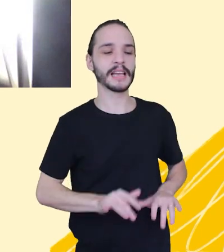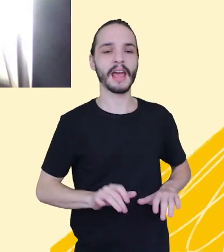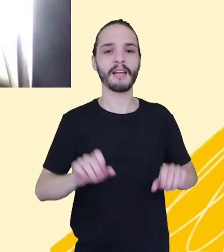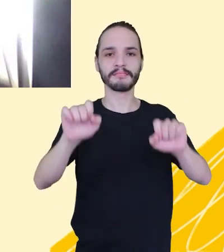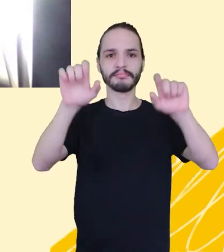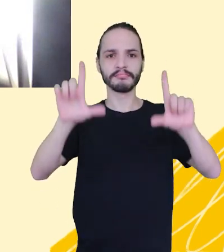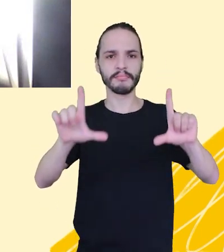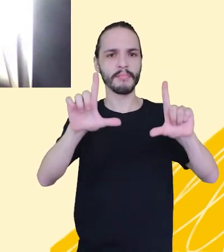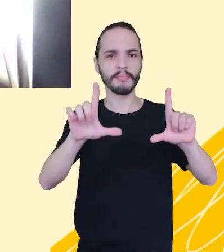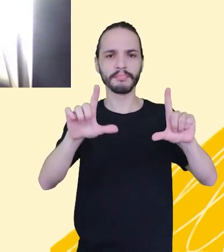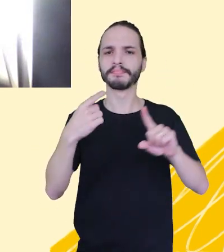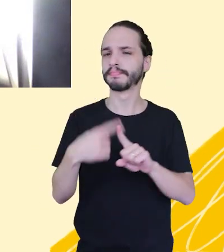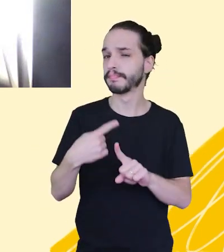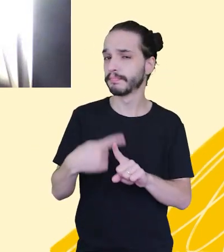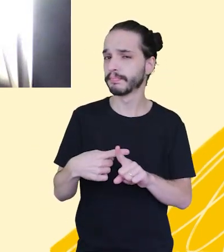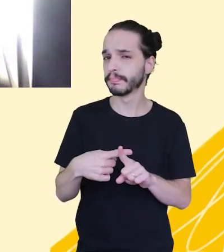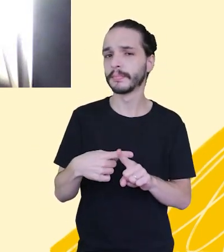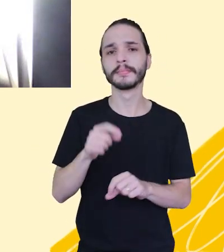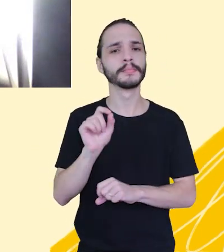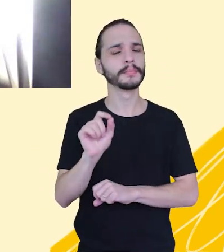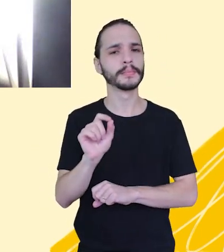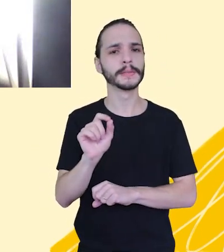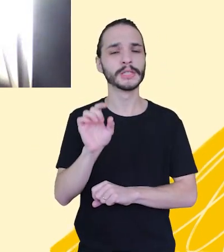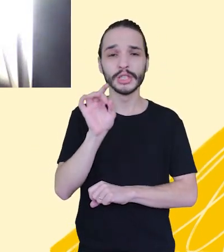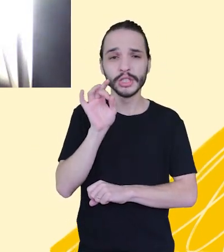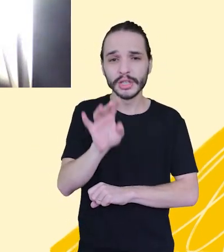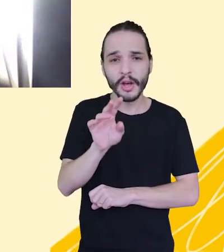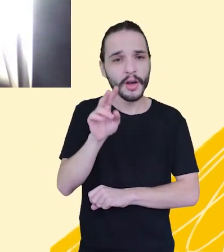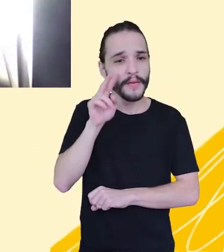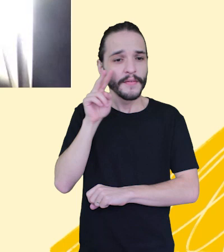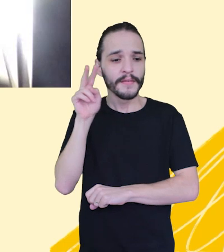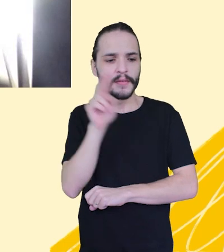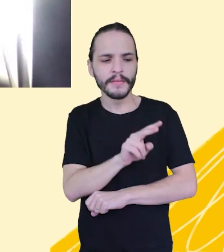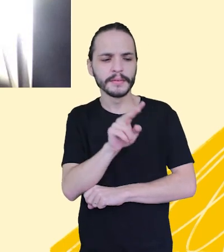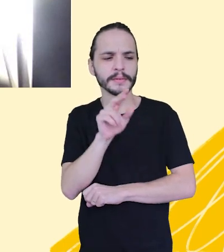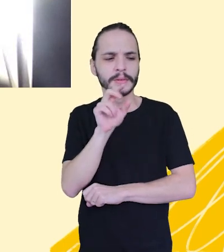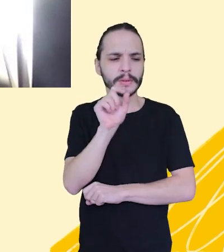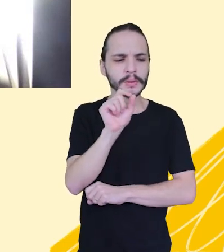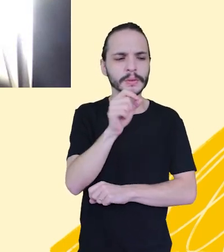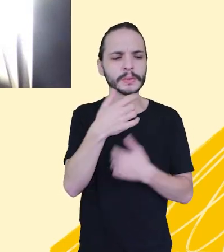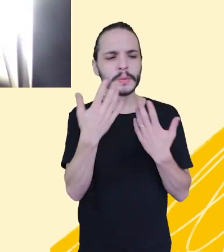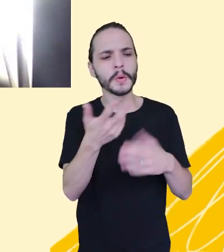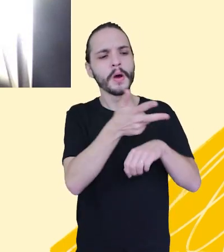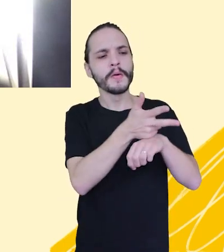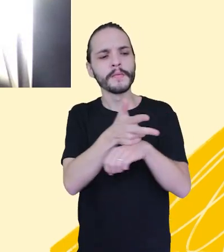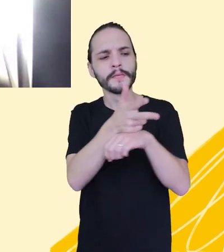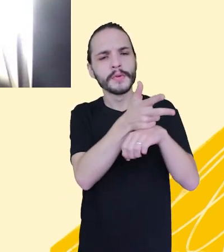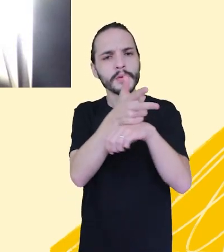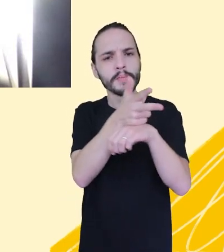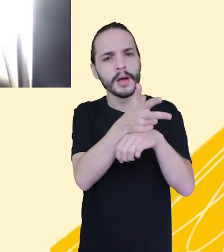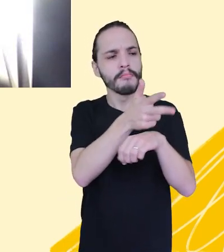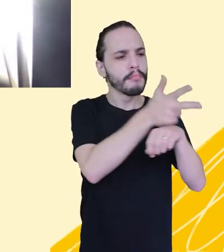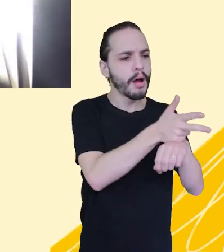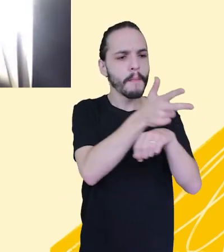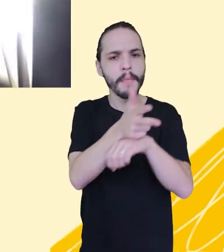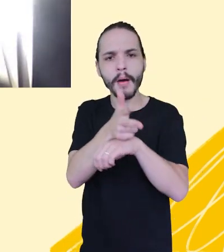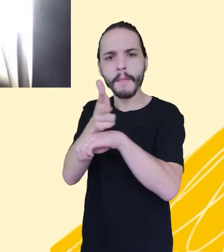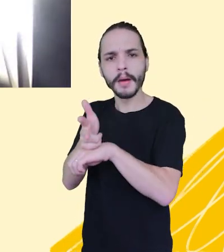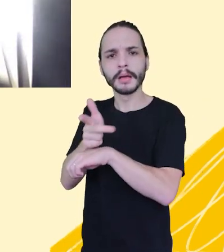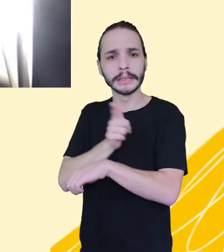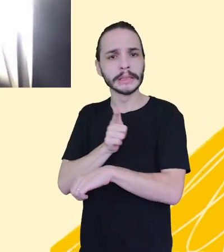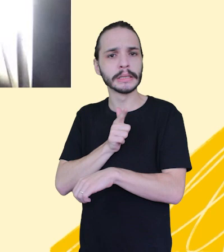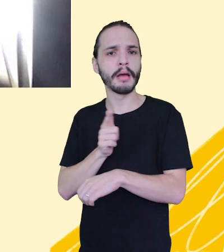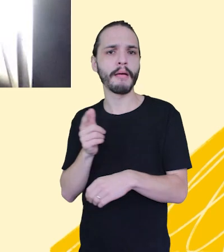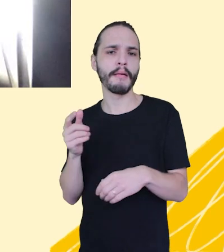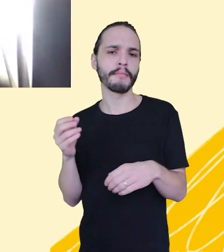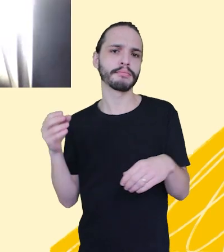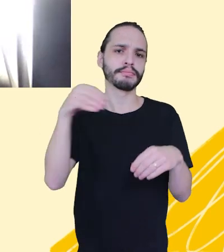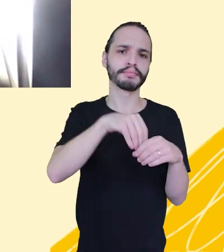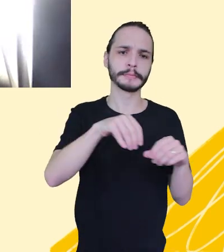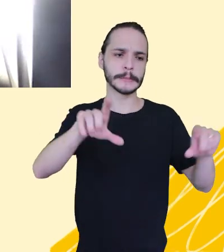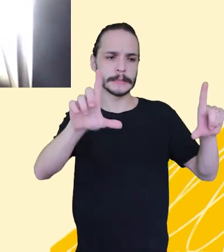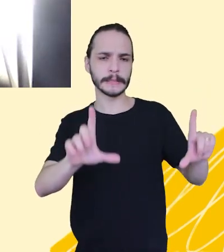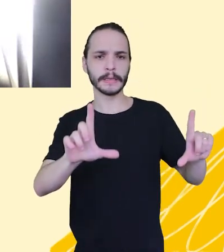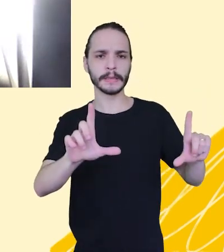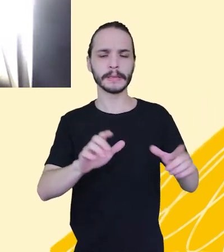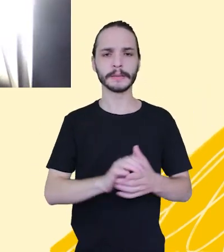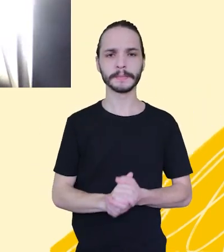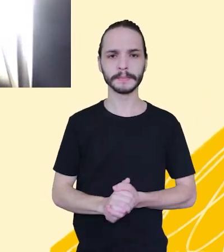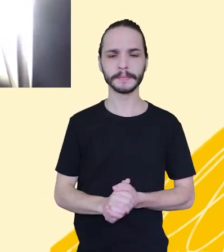Because then you just look what shots will fulfill the scene.